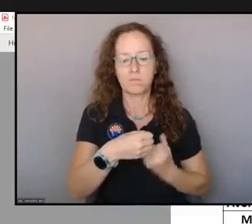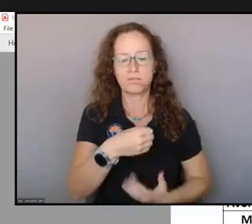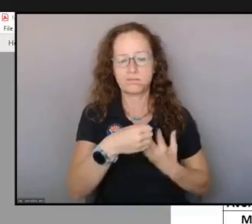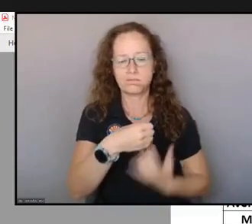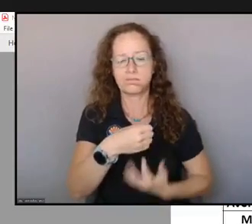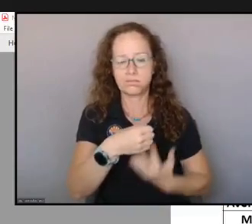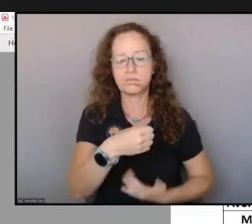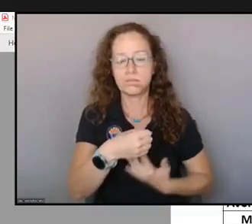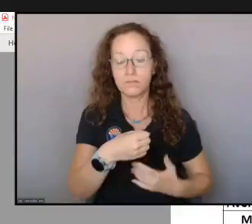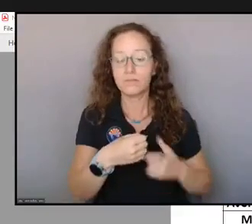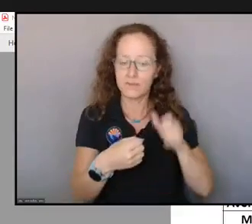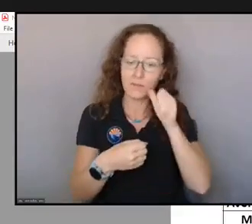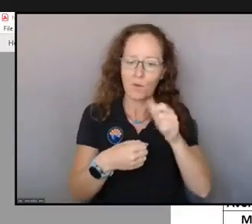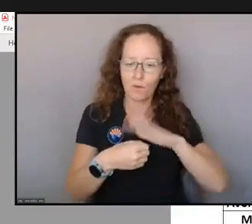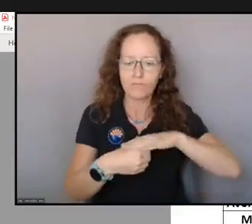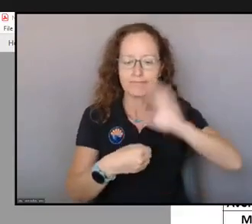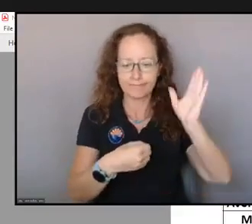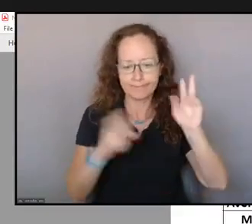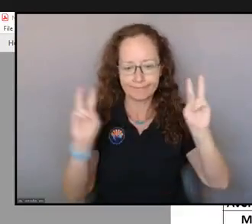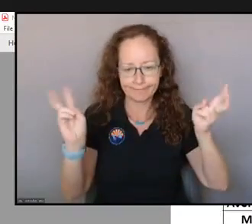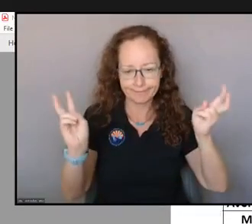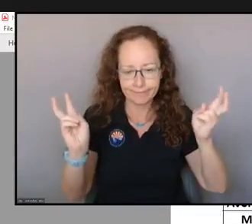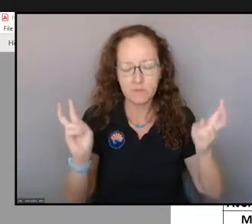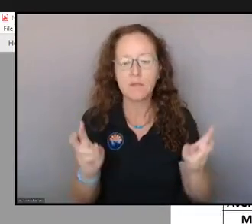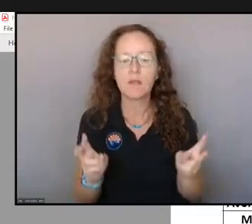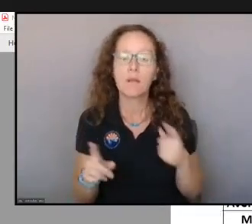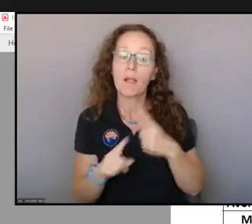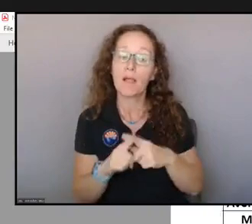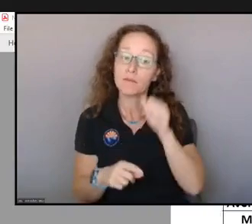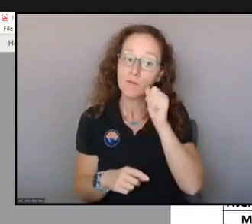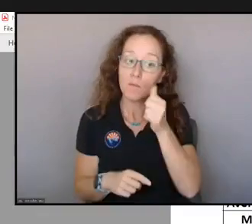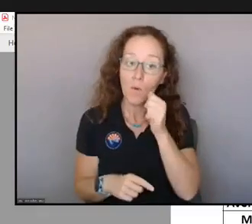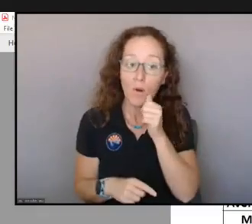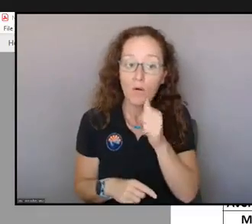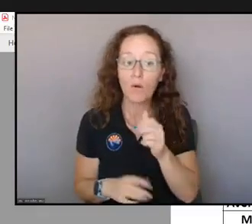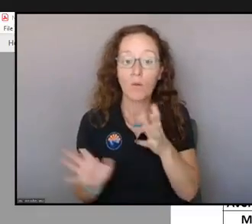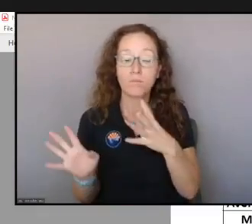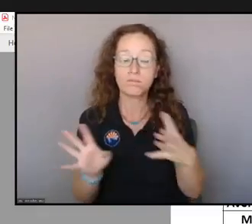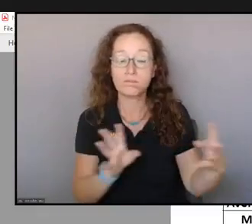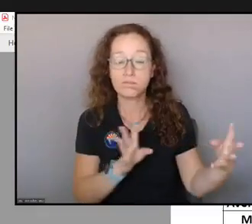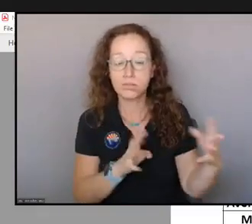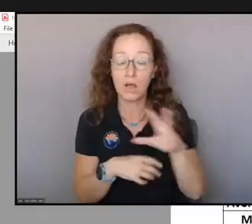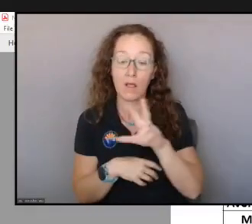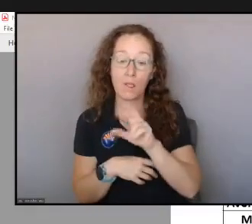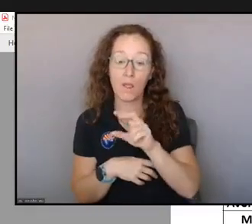AND THE BIG THING TOMORROW IS THE WINDS, 30 GUSTING TO 45 OR BETTER. THAT IS GOING TO BE REALLY IMPORTANT